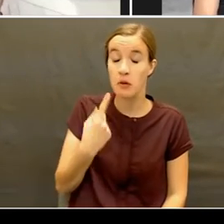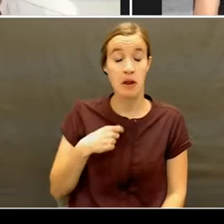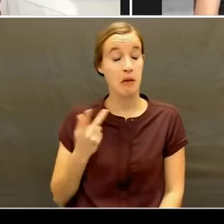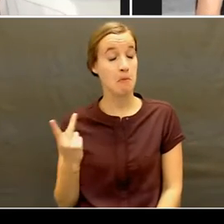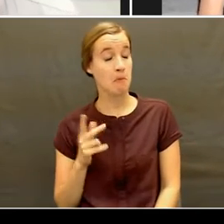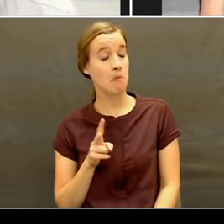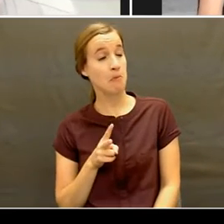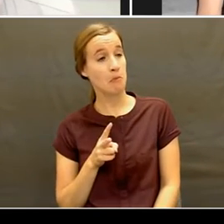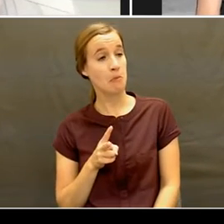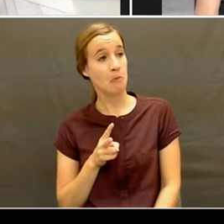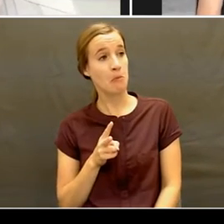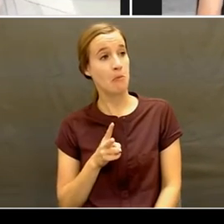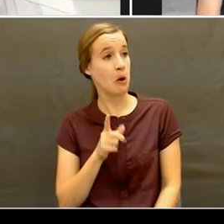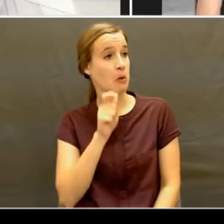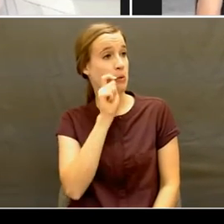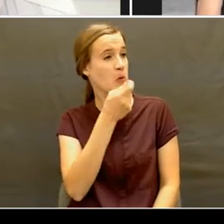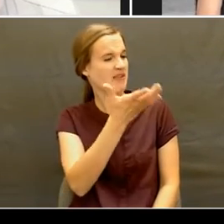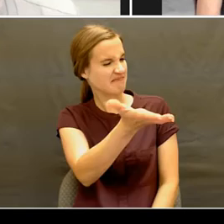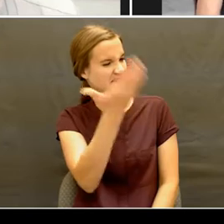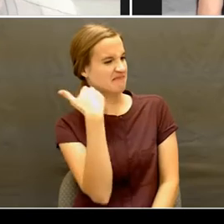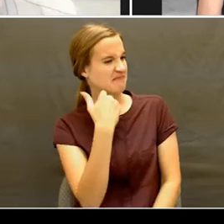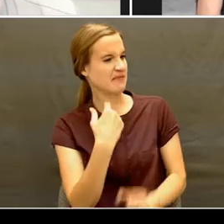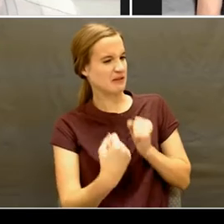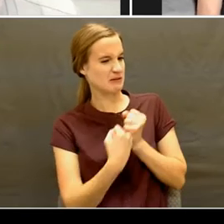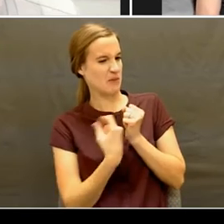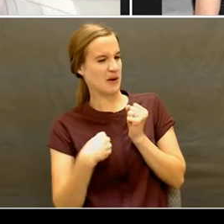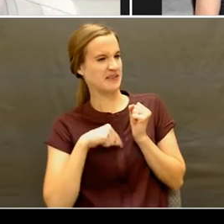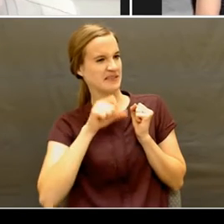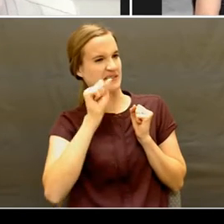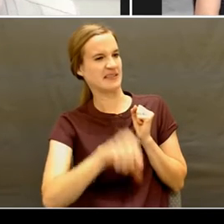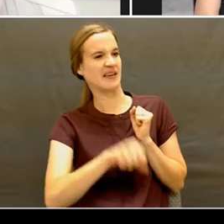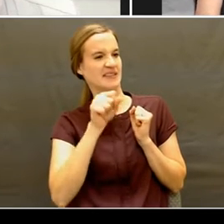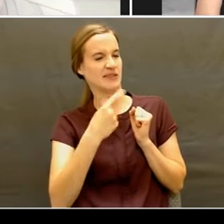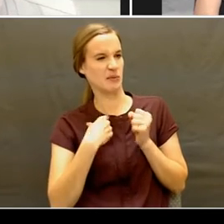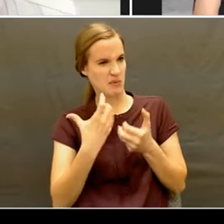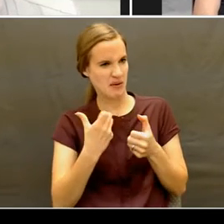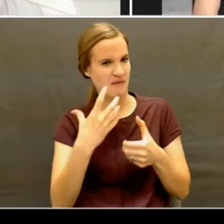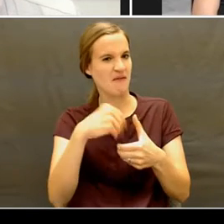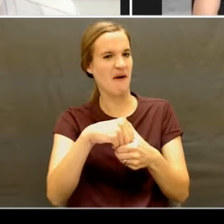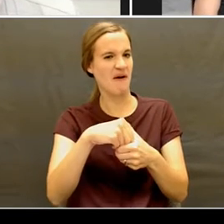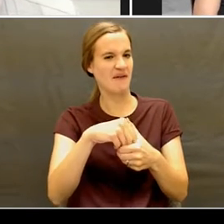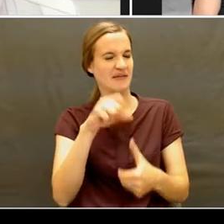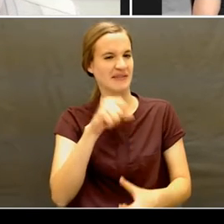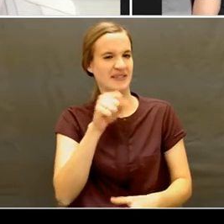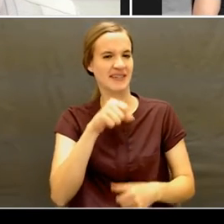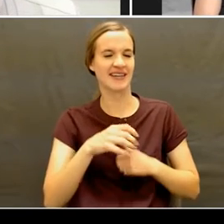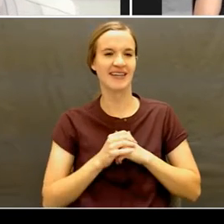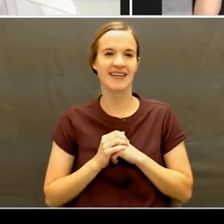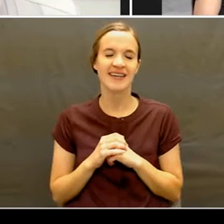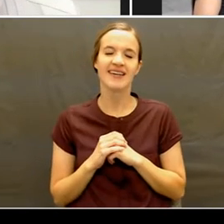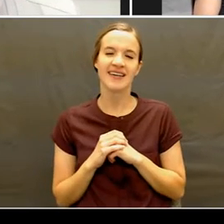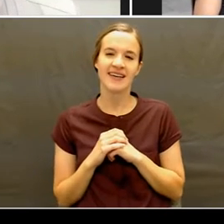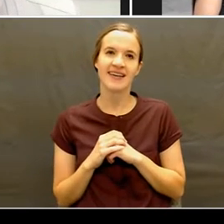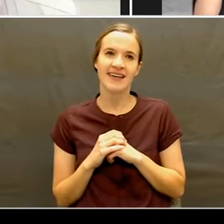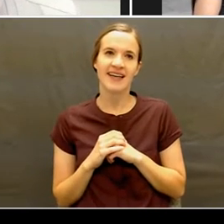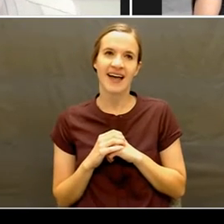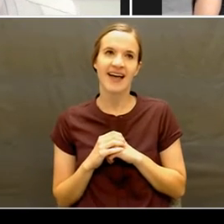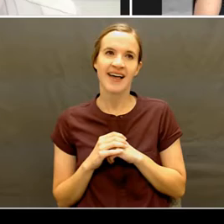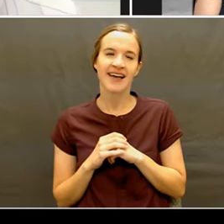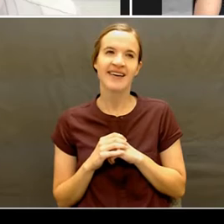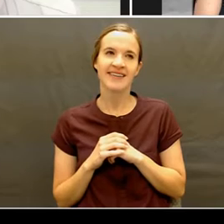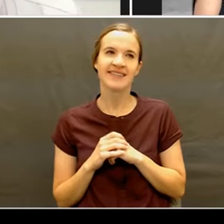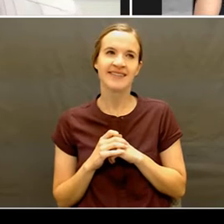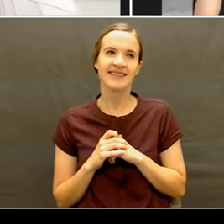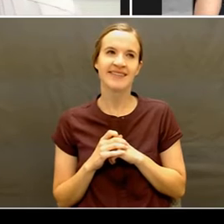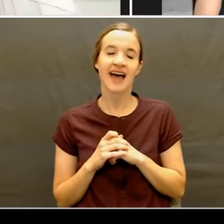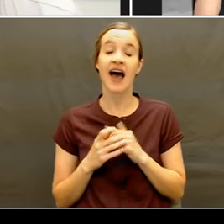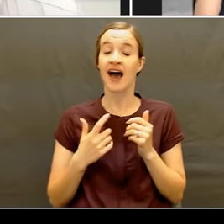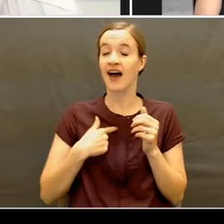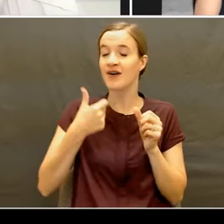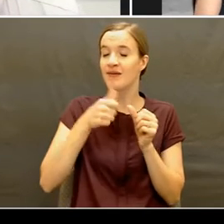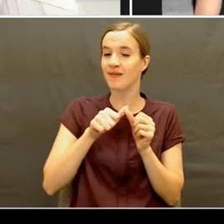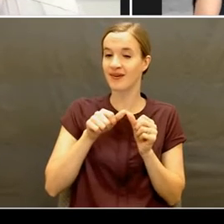And so we said okay, that sounds just like what we might want to do. And when I went at the first